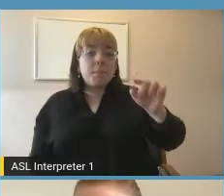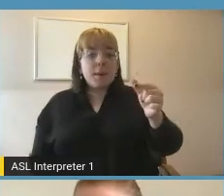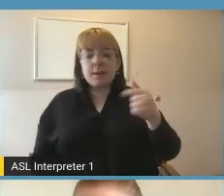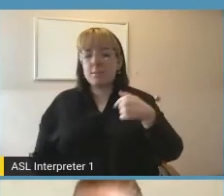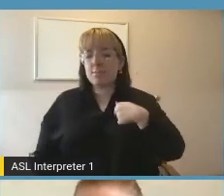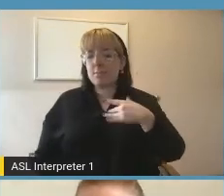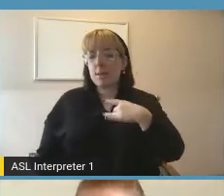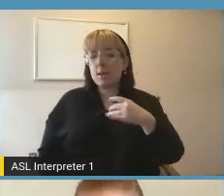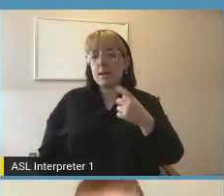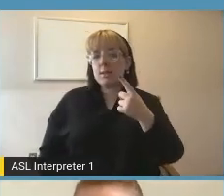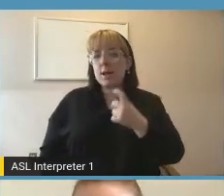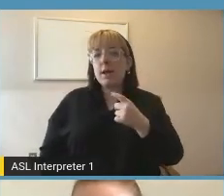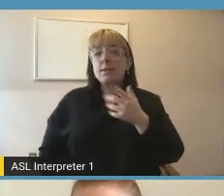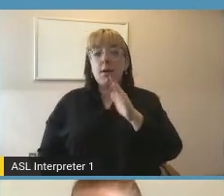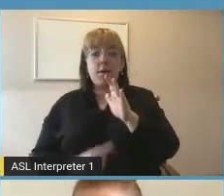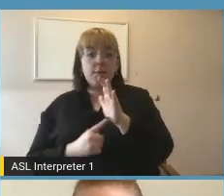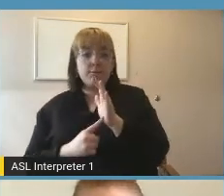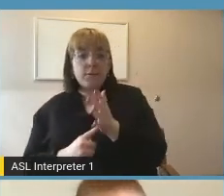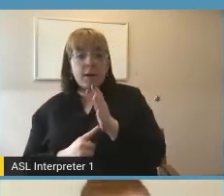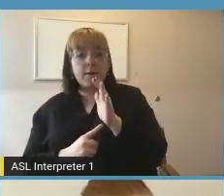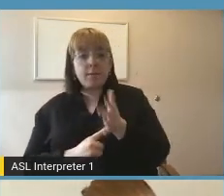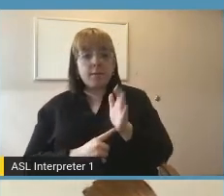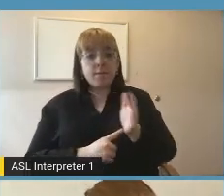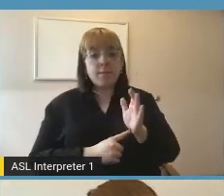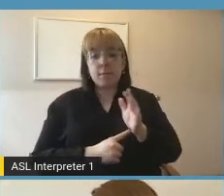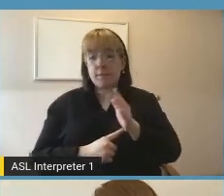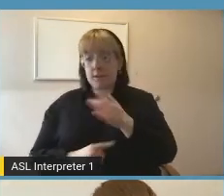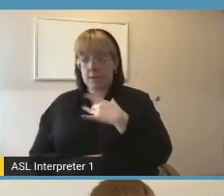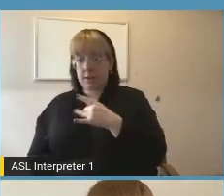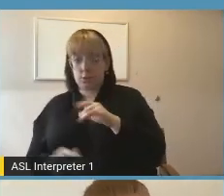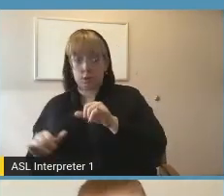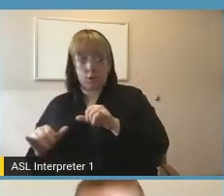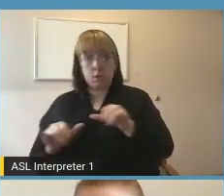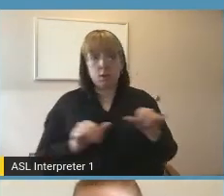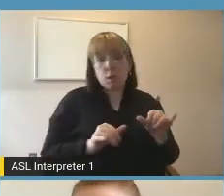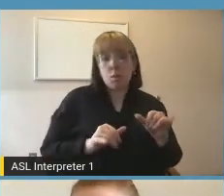section as interesting as the rest? Is the first five minutes really good and then if